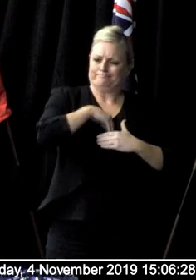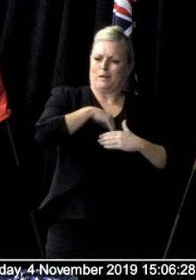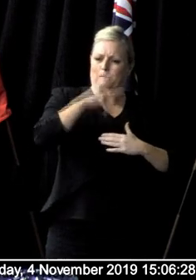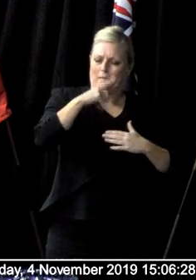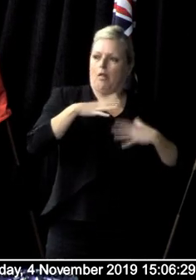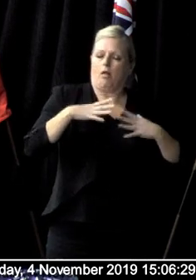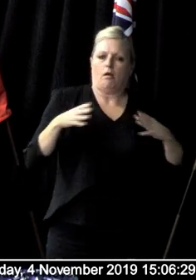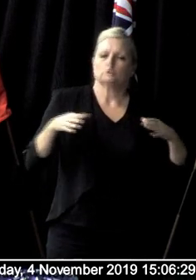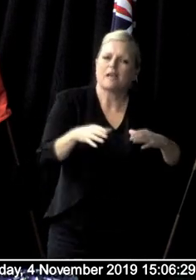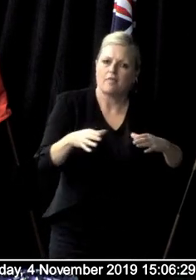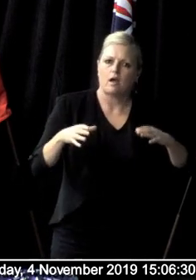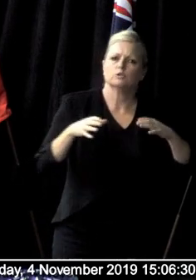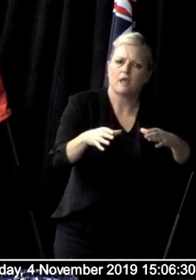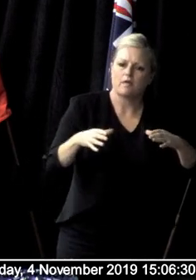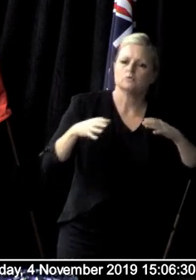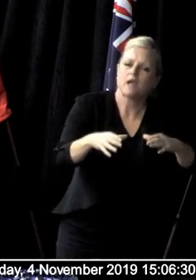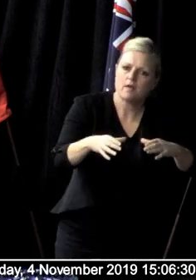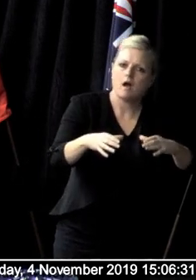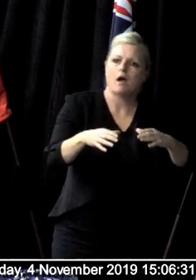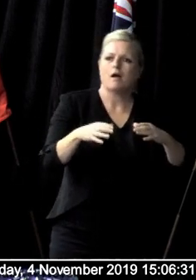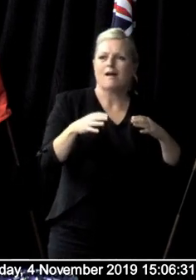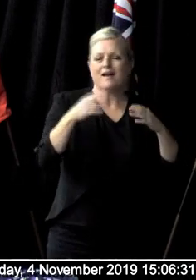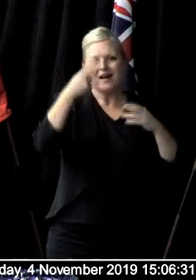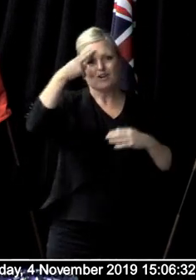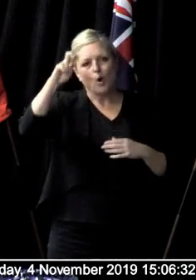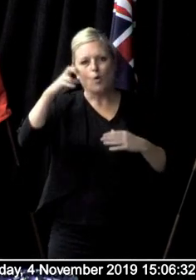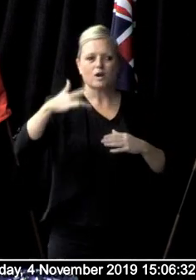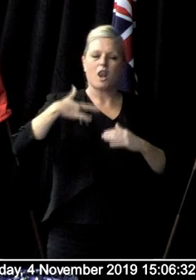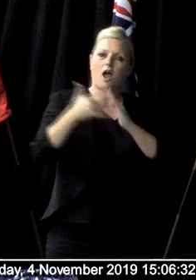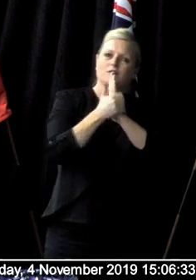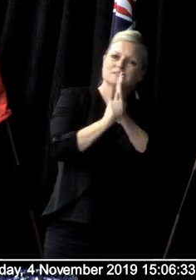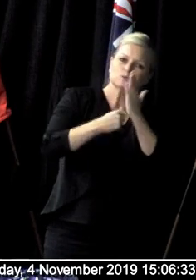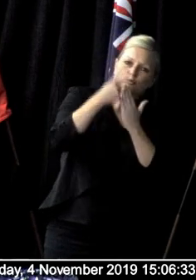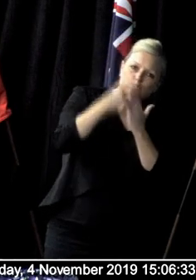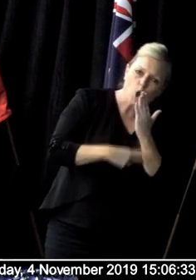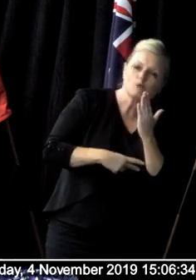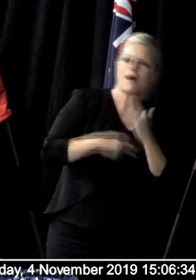So it’s often kind of life skill programs that are offered instead of maths,